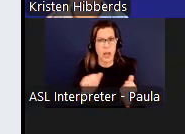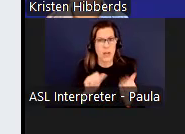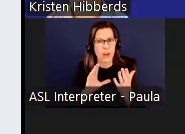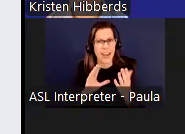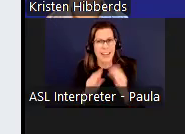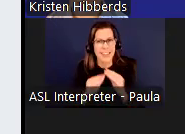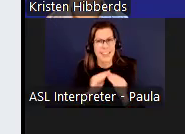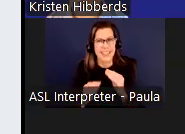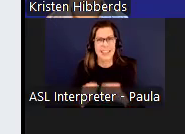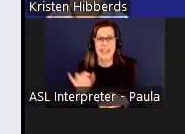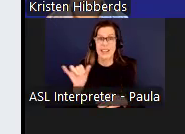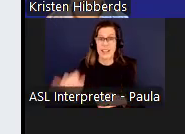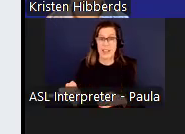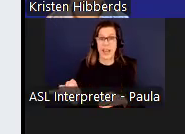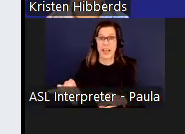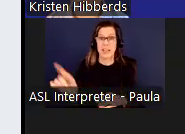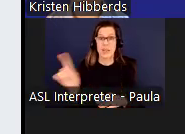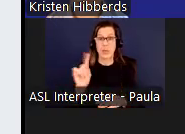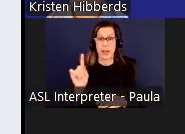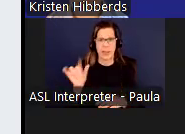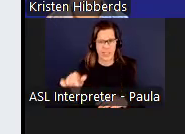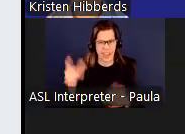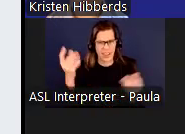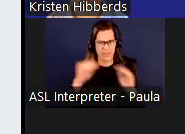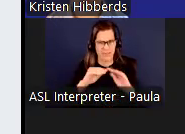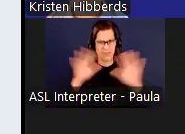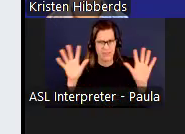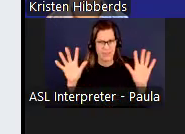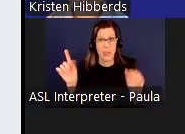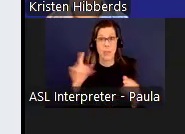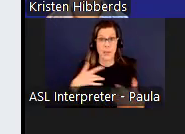So that is kind of like where the does that make sense? Where the concerns coming from there?